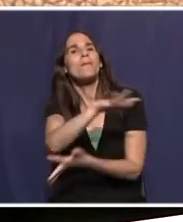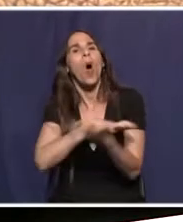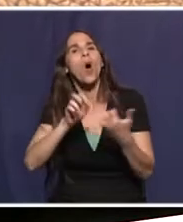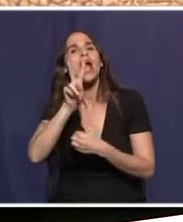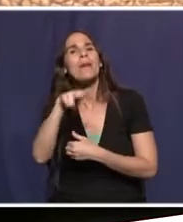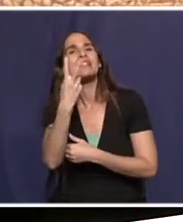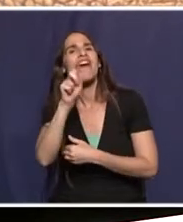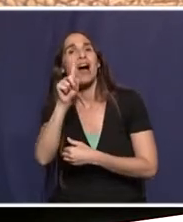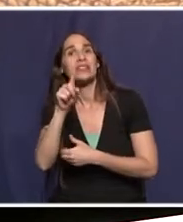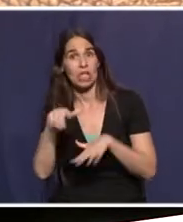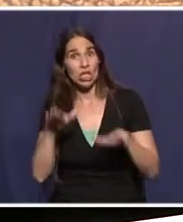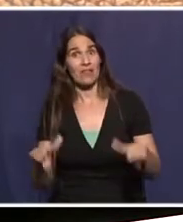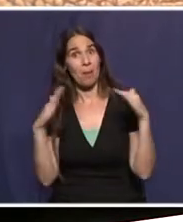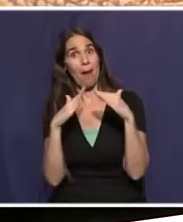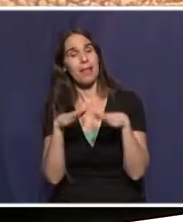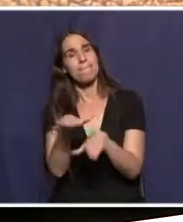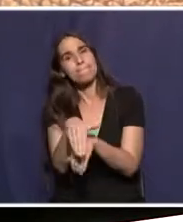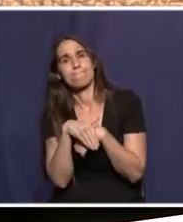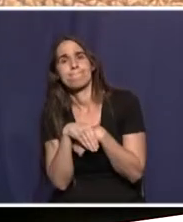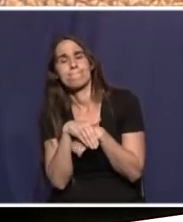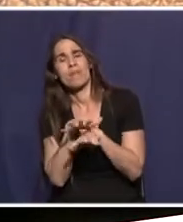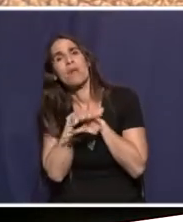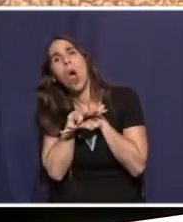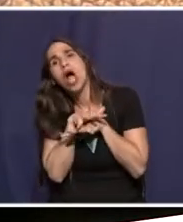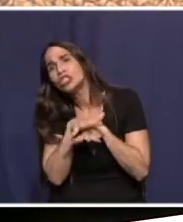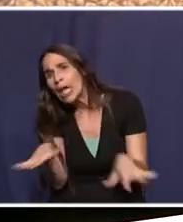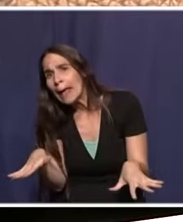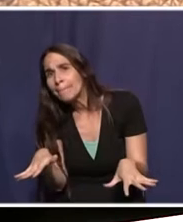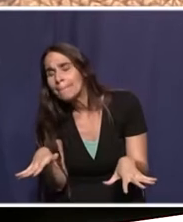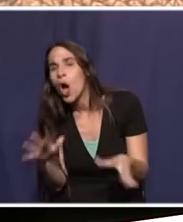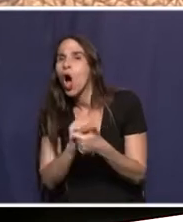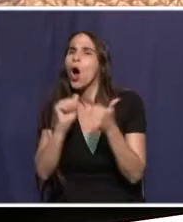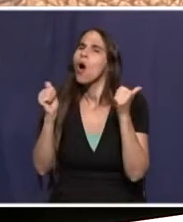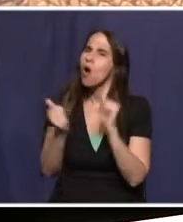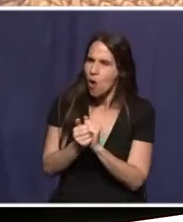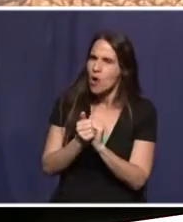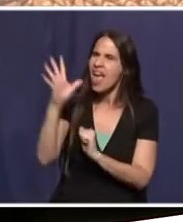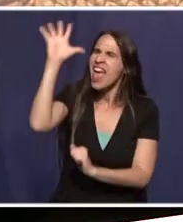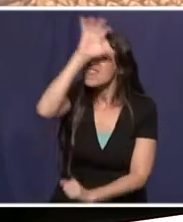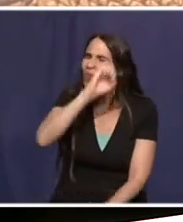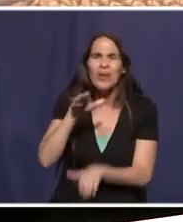whether we hid away in our homes, in despair, or realized despair is not a plan of action,